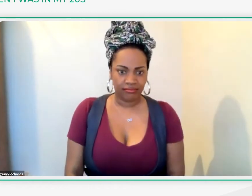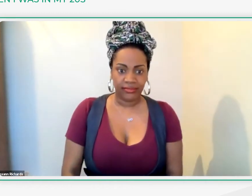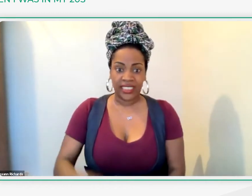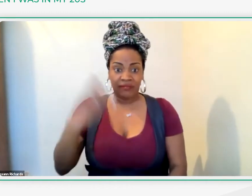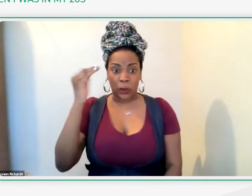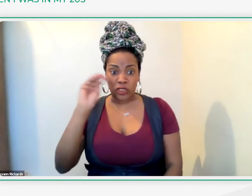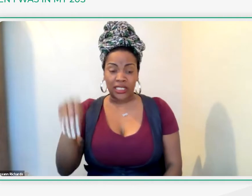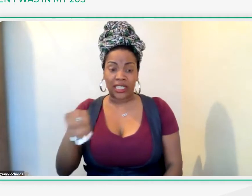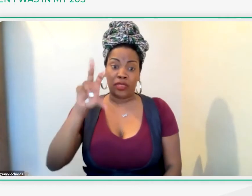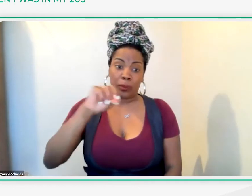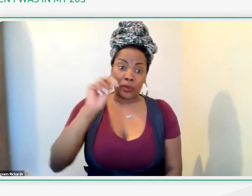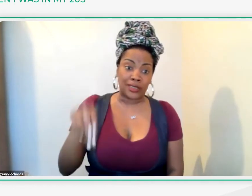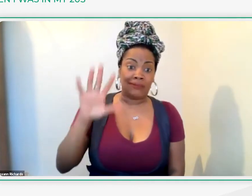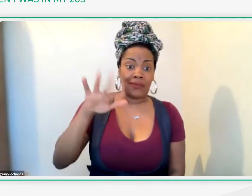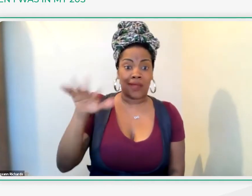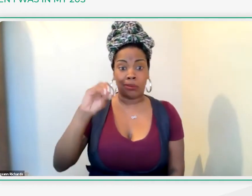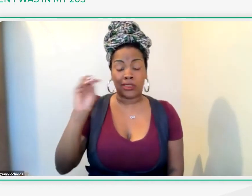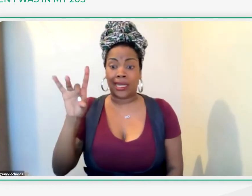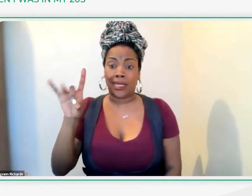What are your thoughts?